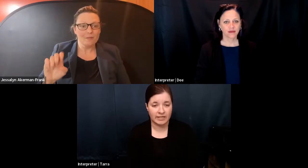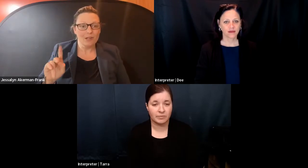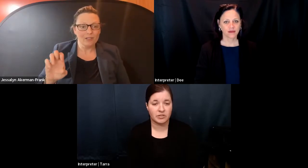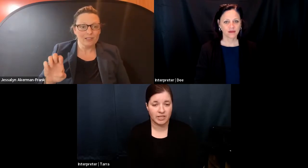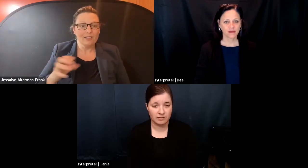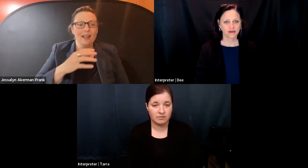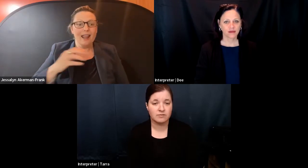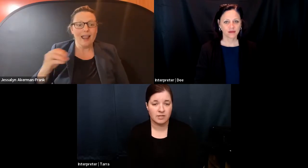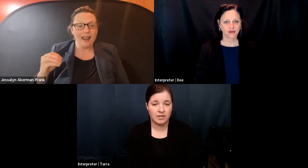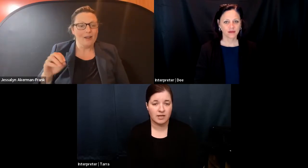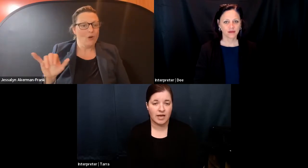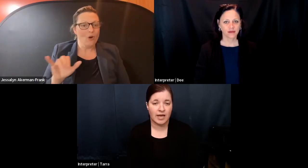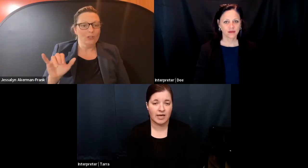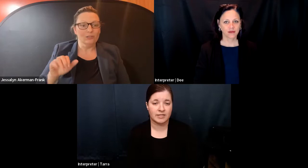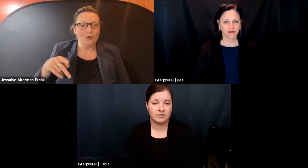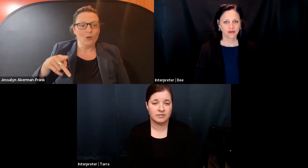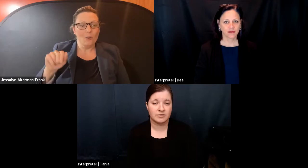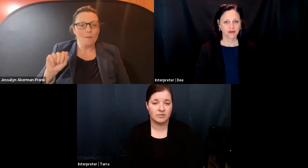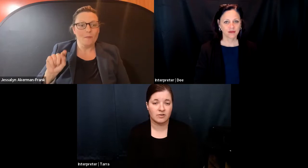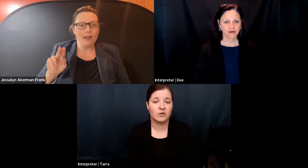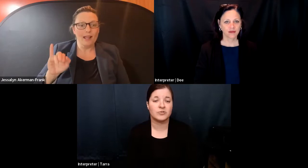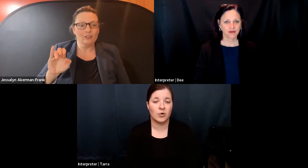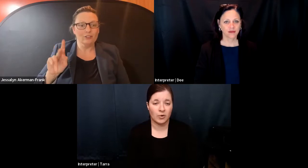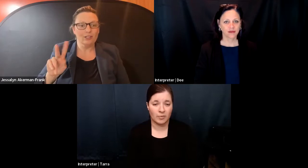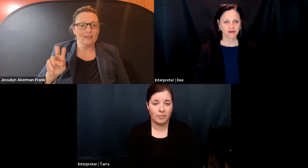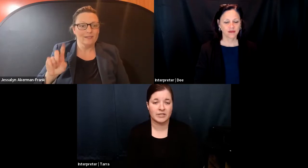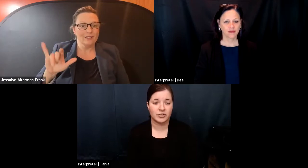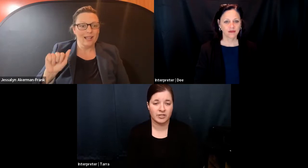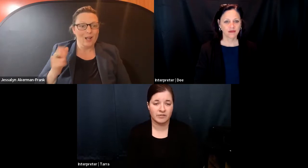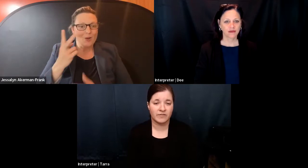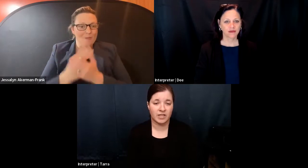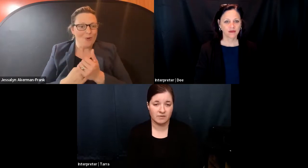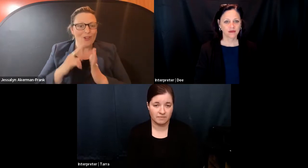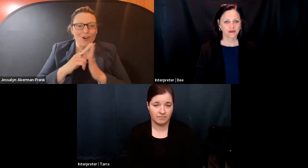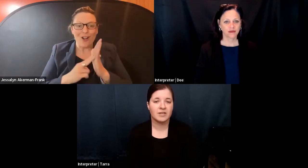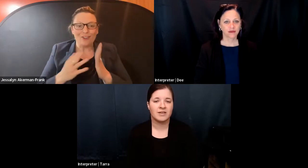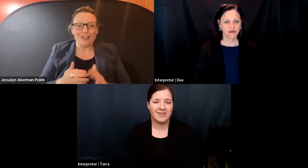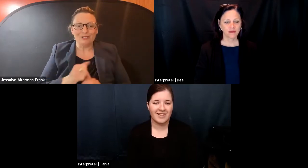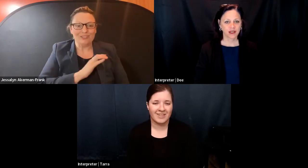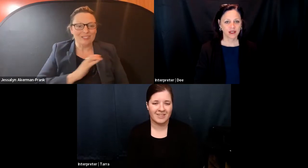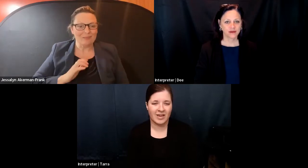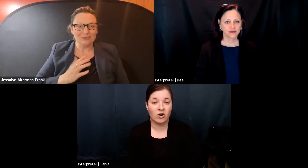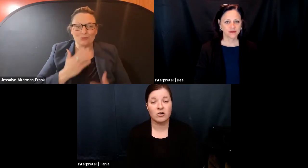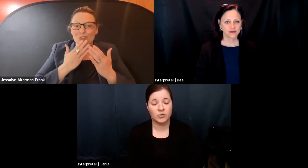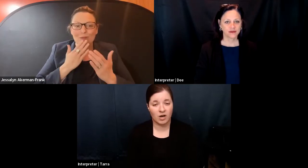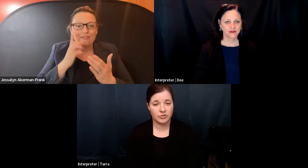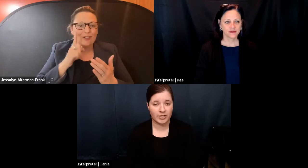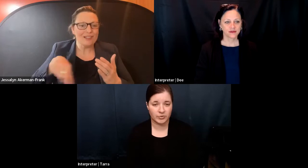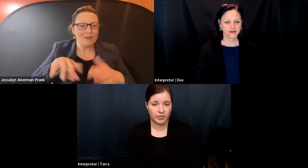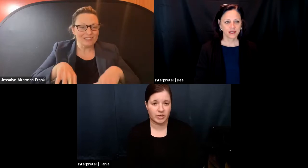with us. We have two amazing facilitators.